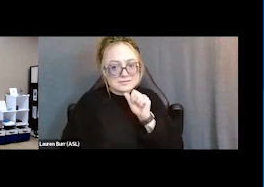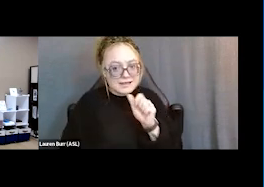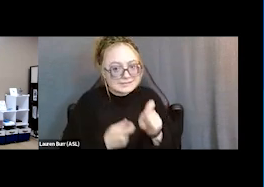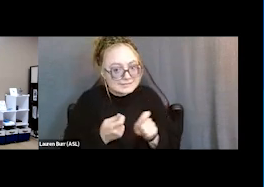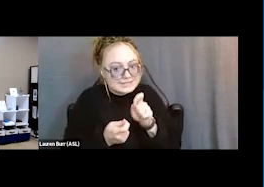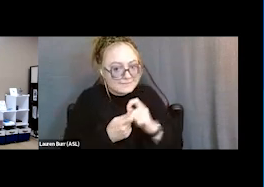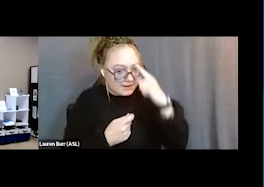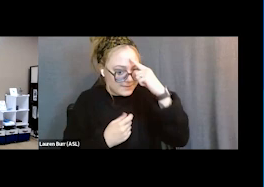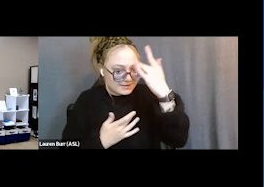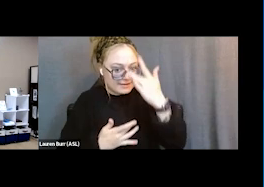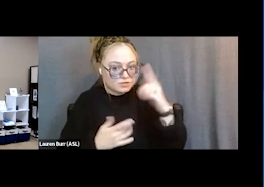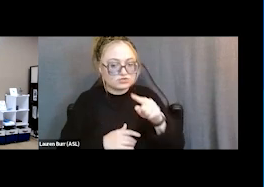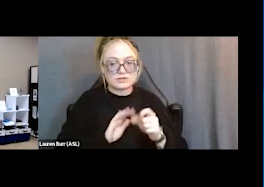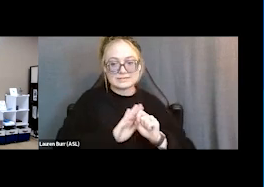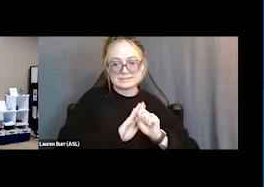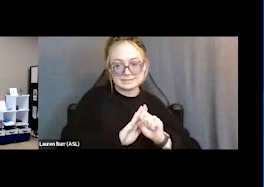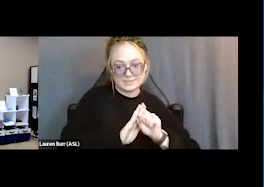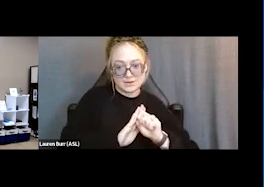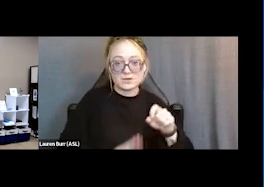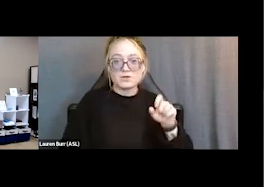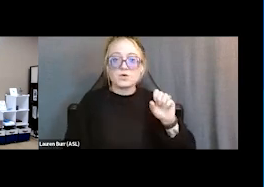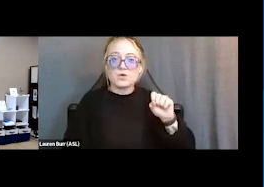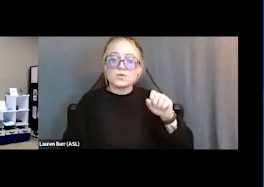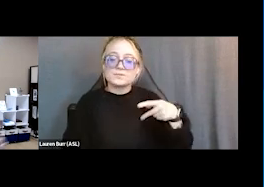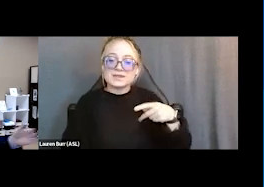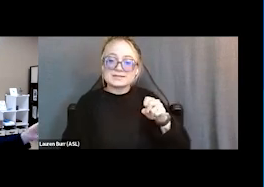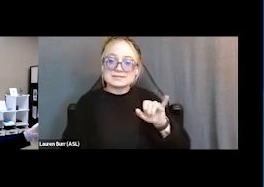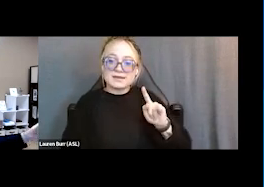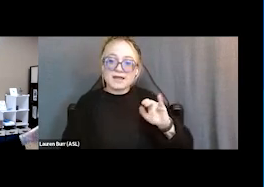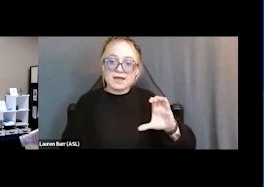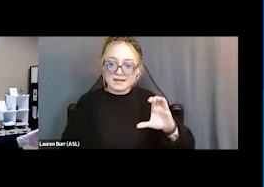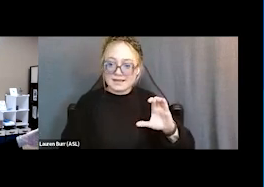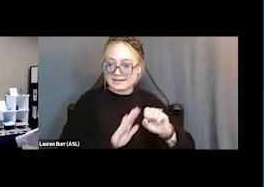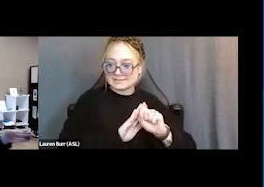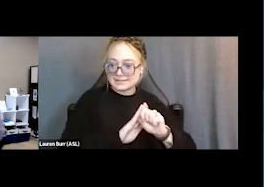So we consider psychotic symptoms on a continuum, a large spectrum.